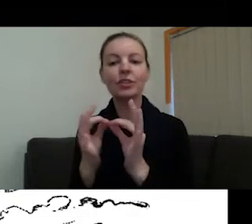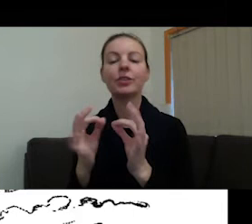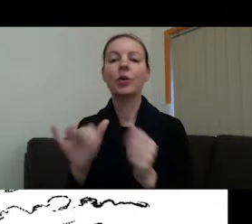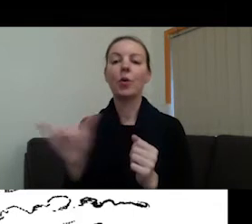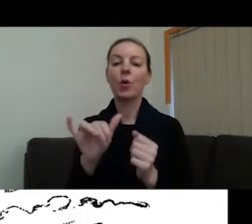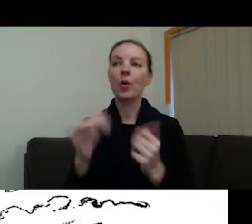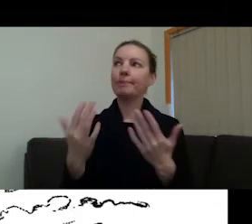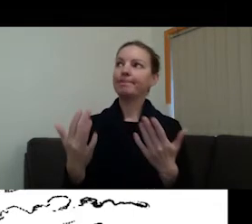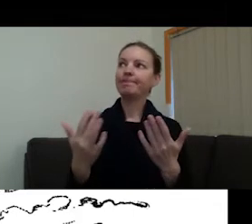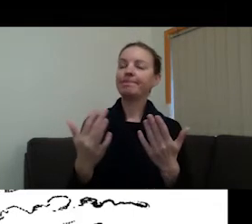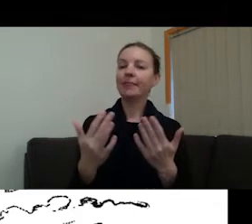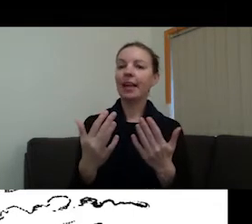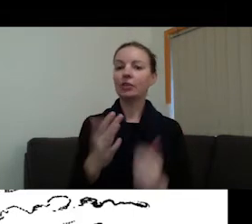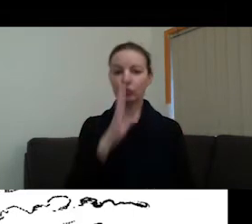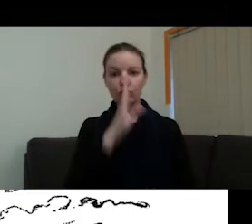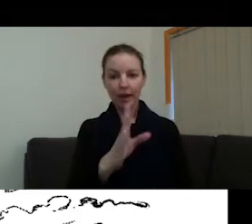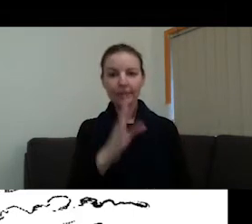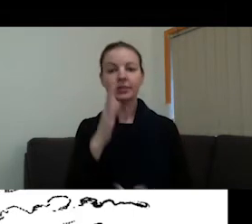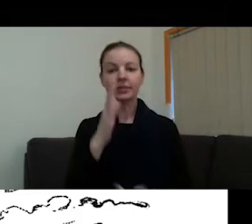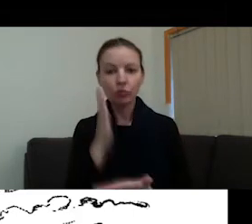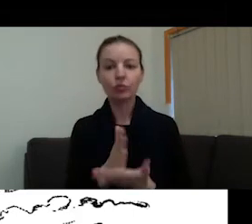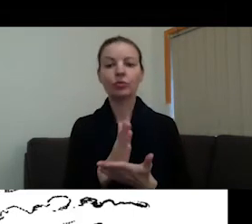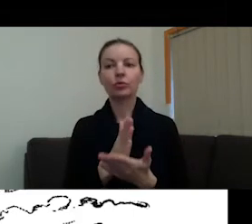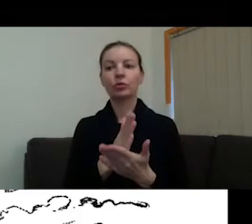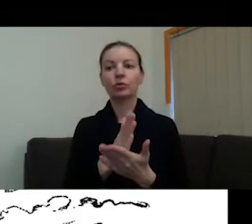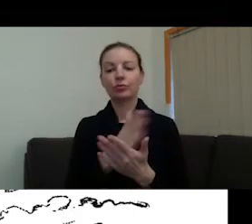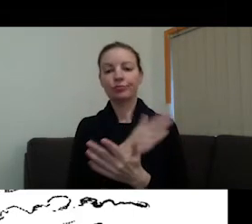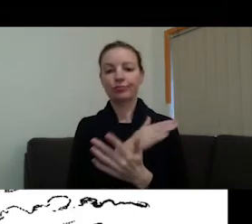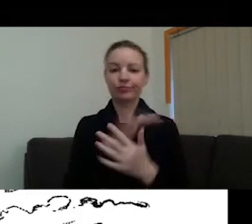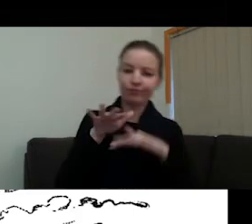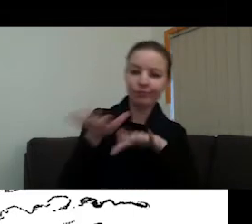direct experiences of harassment or misgendering or this kind of thing.